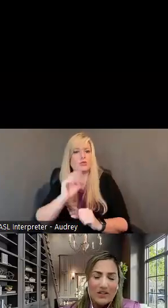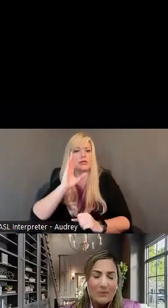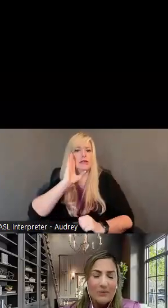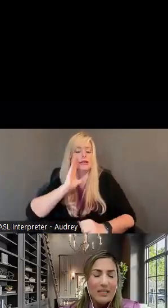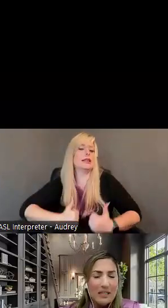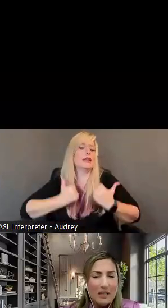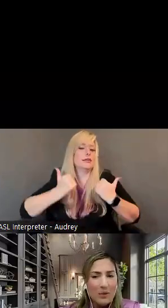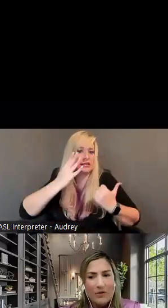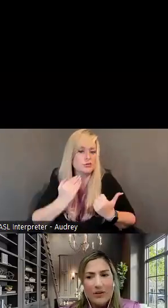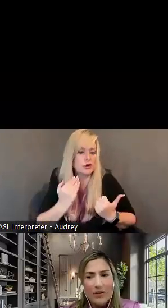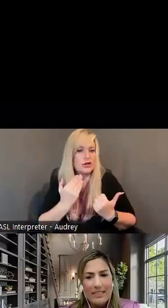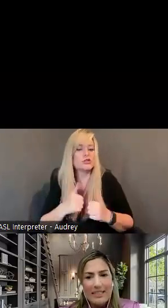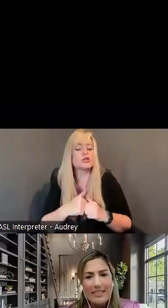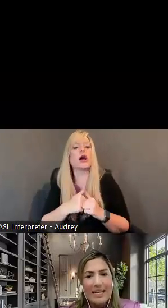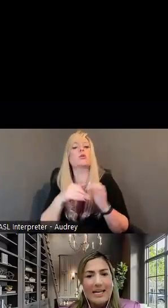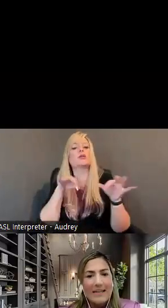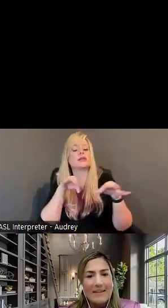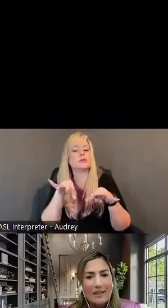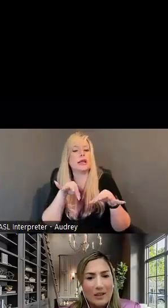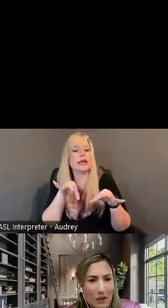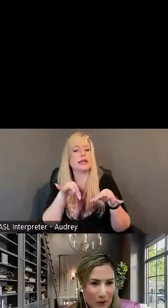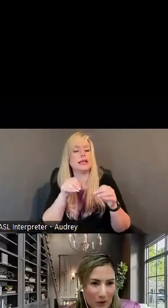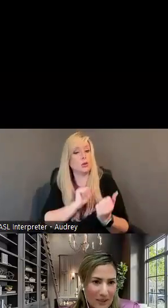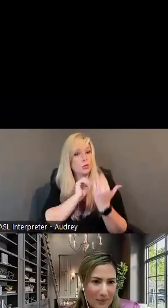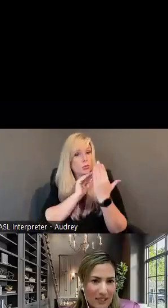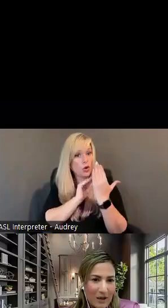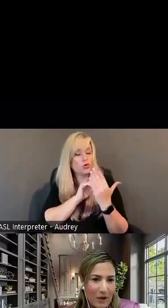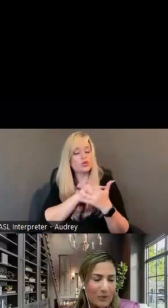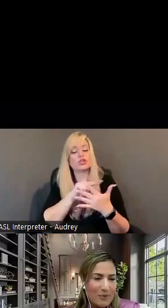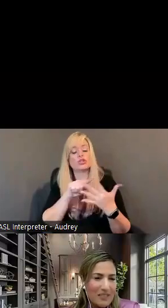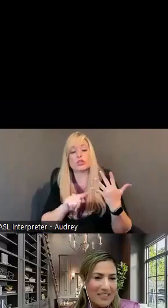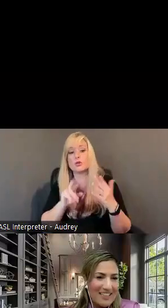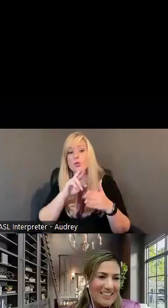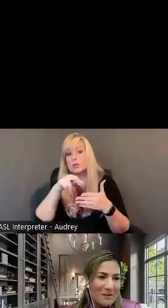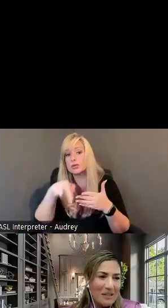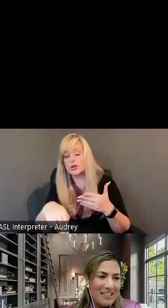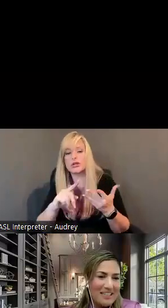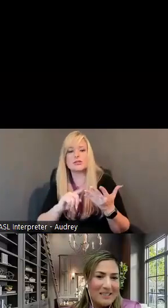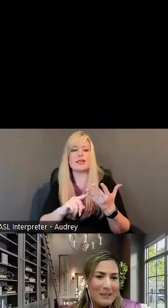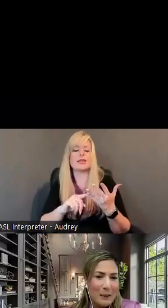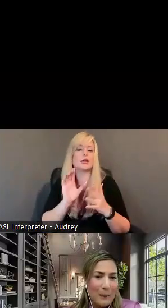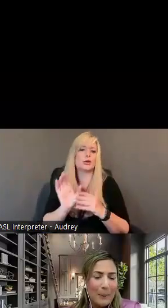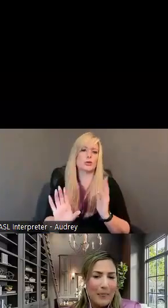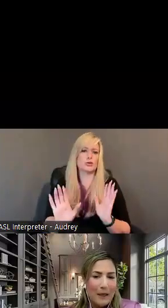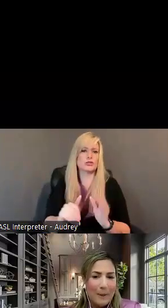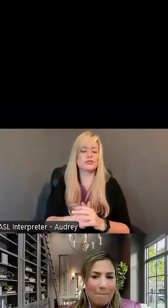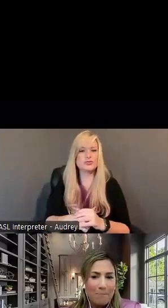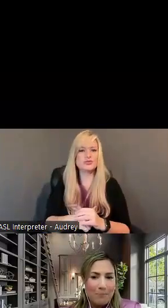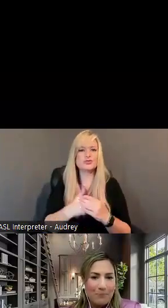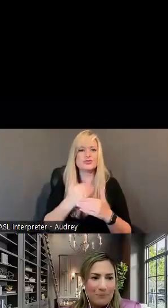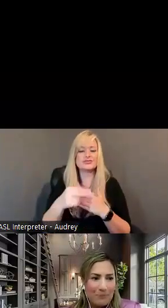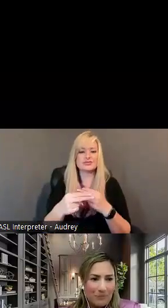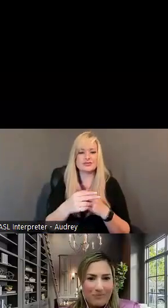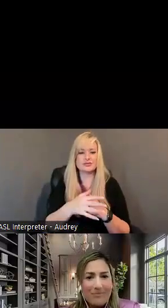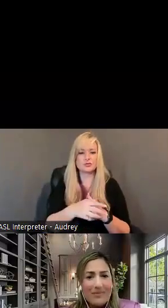share some key core findings, and then conclude with some take homes. Next slide please.